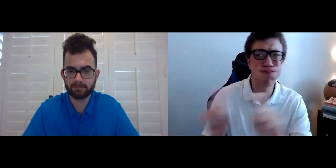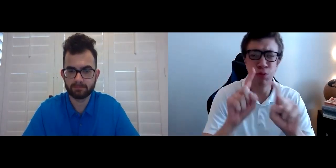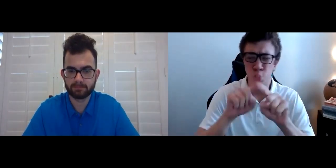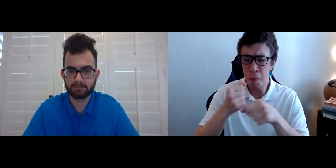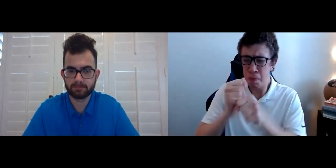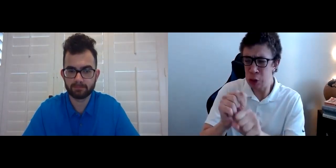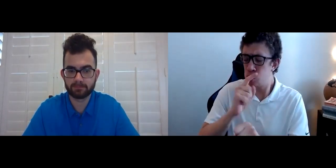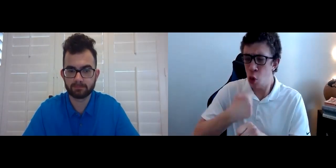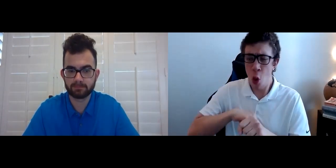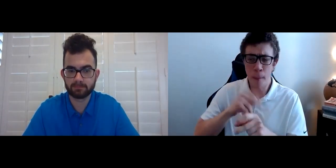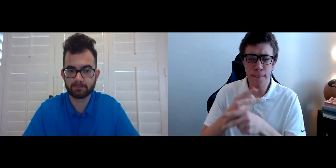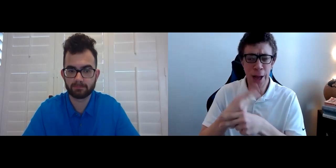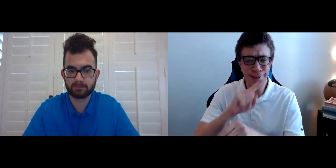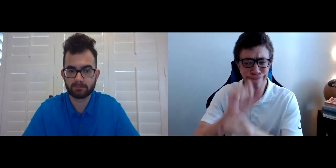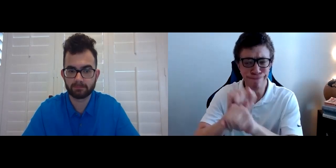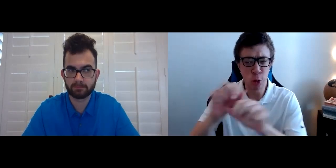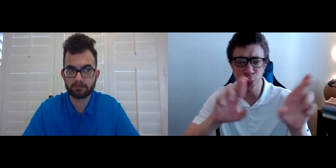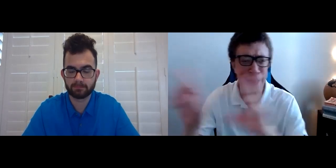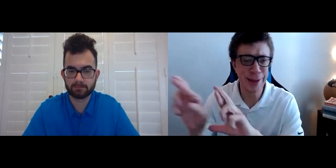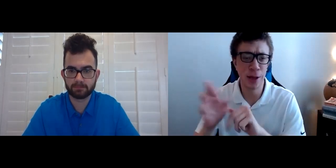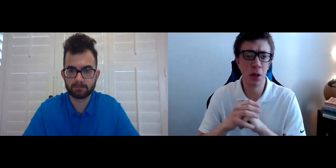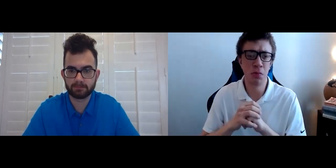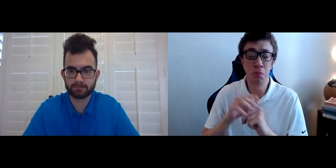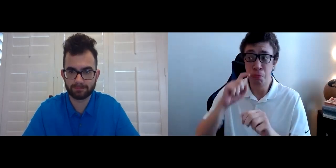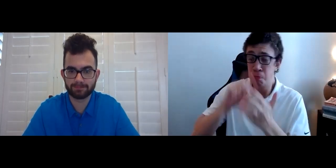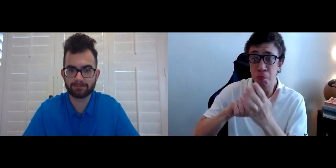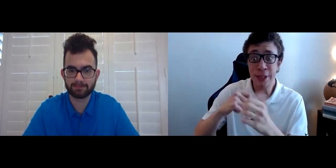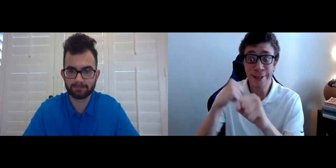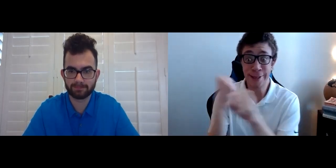to determine if this product will be ready for all of you.